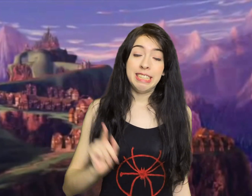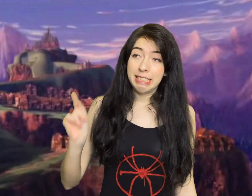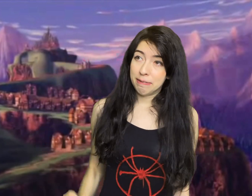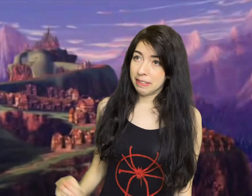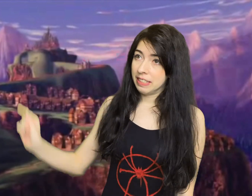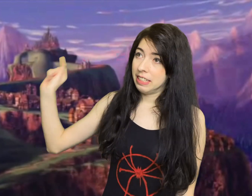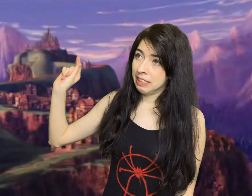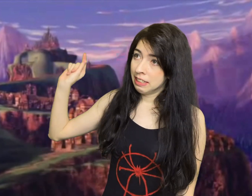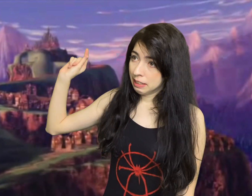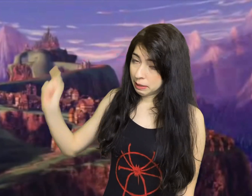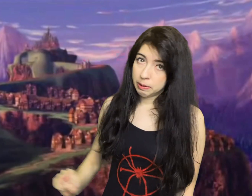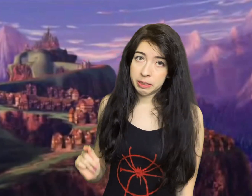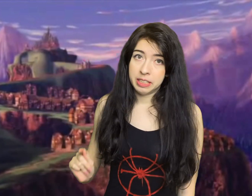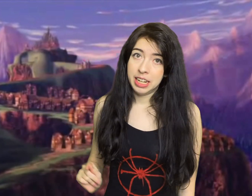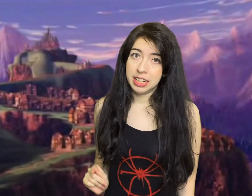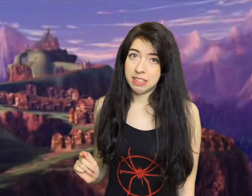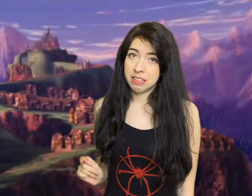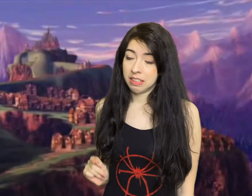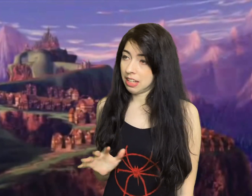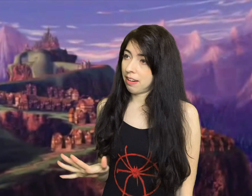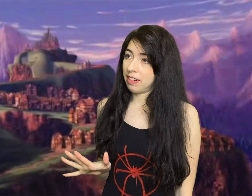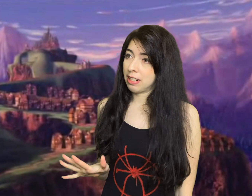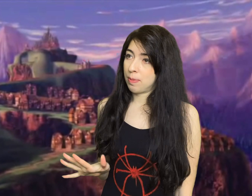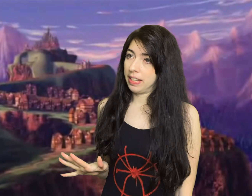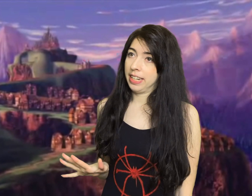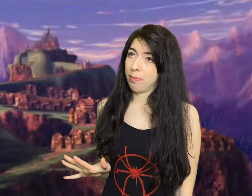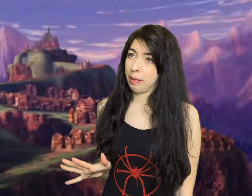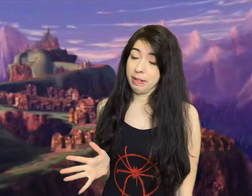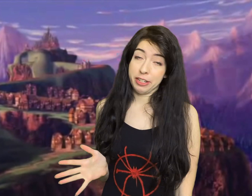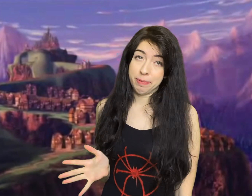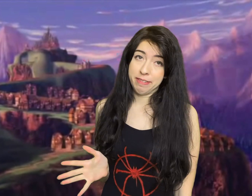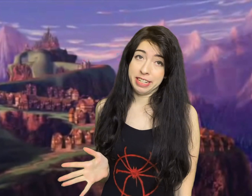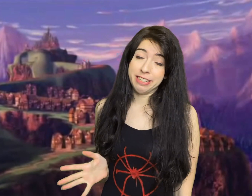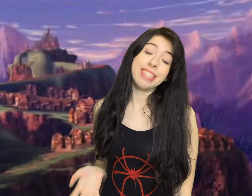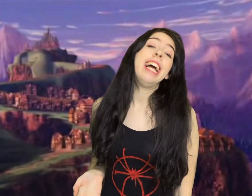definitely go learn that because there's a lot of fingerspelling in pretty much all of my videos